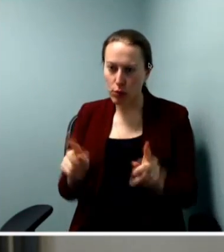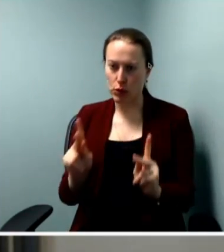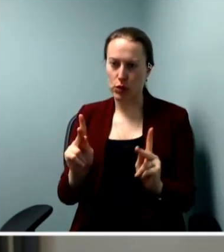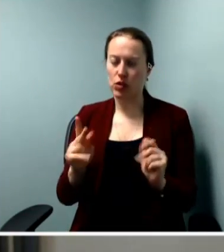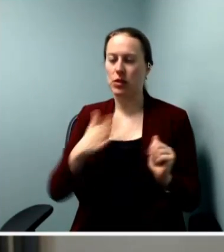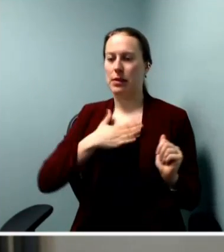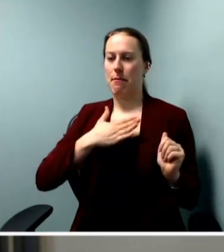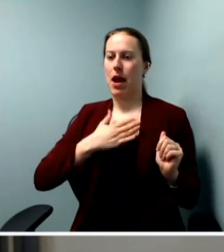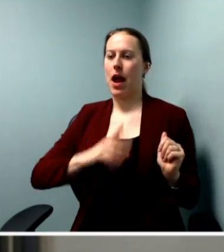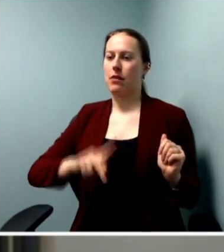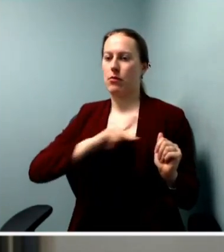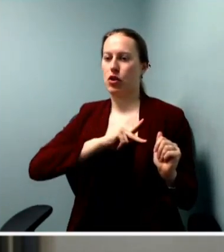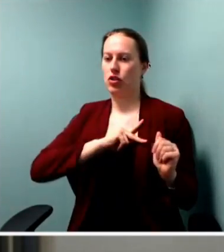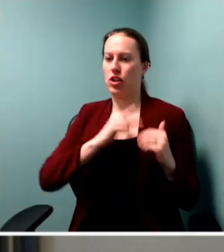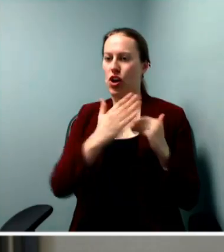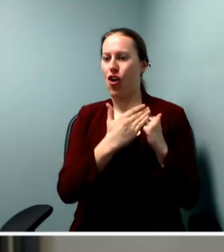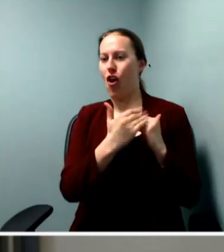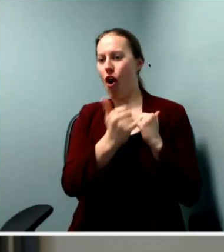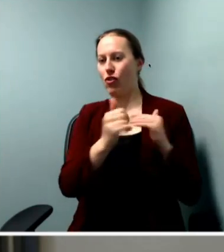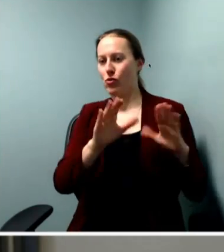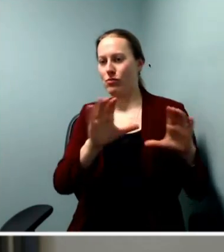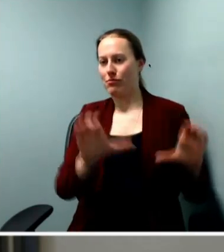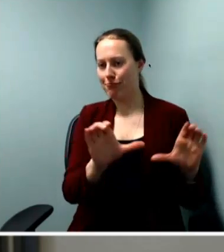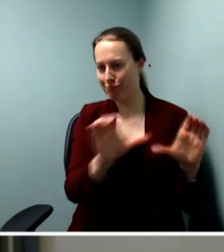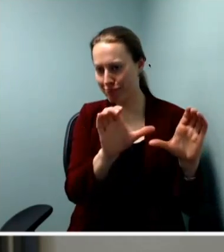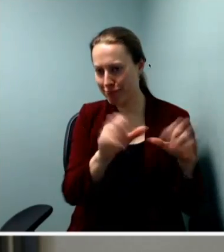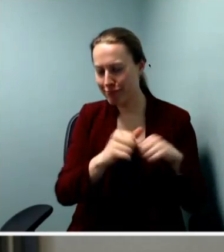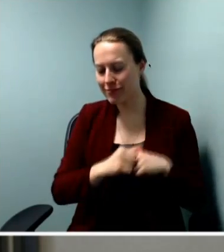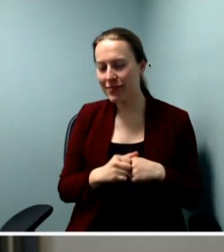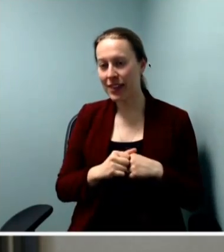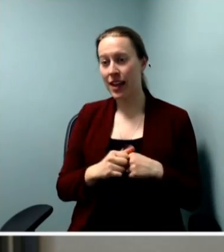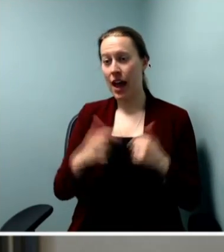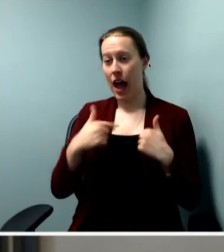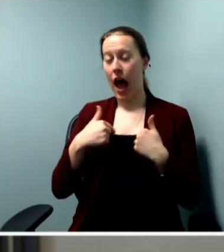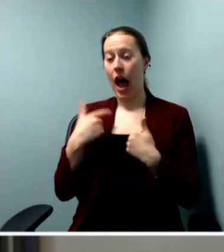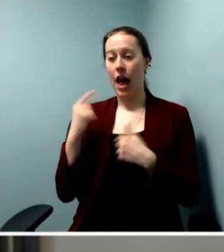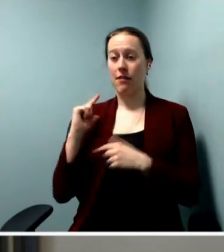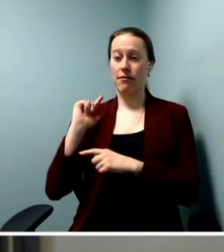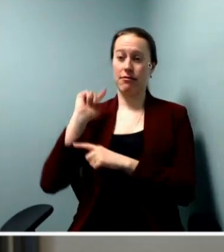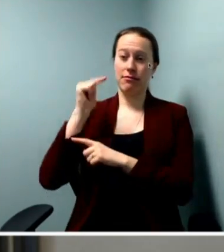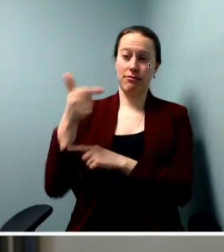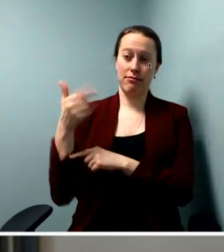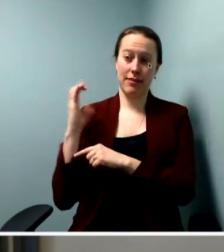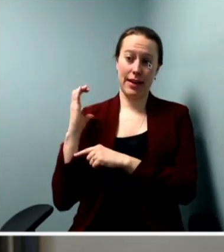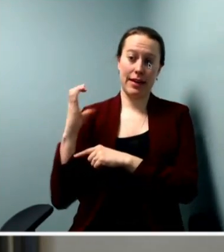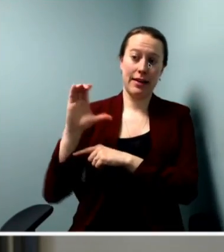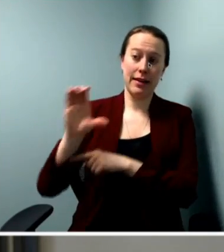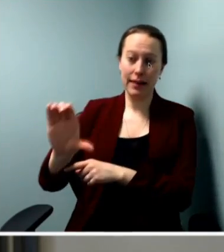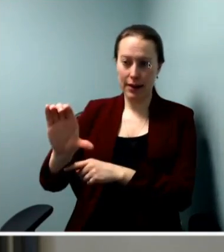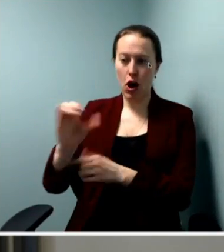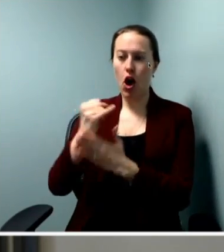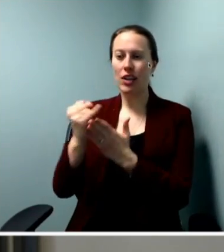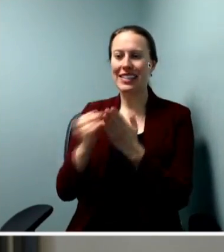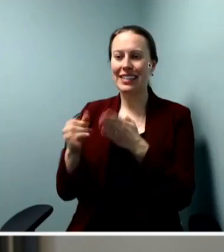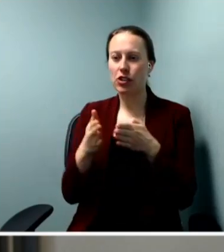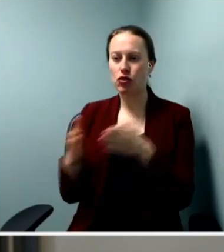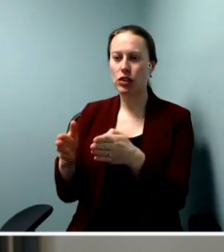I've turned over the artistic direction of the company to Marc Brew, who I hope you all get to meet this week. He's fabulous.